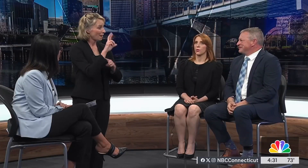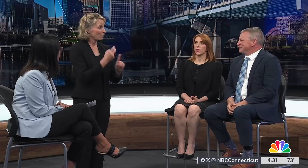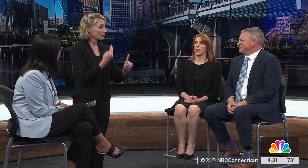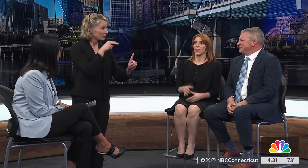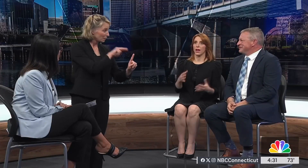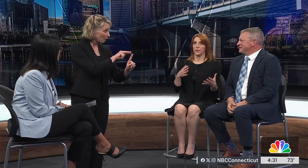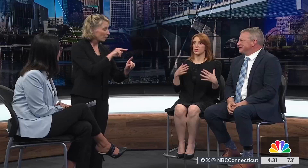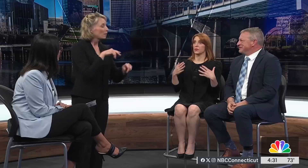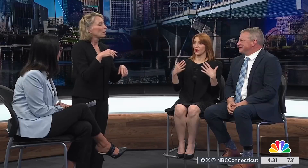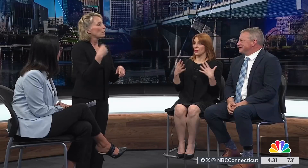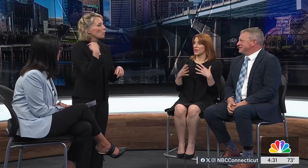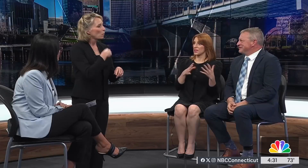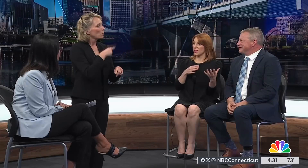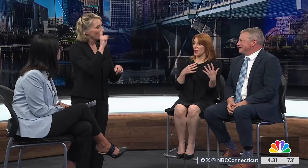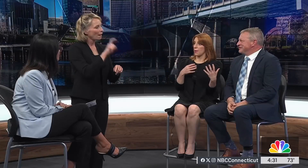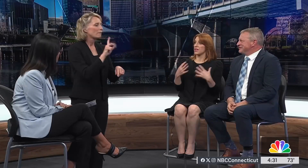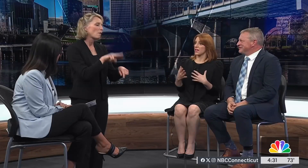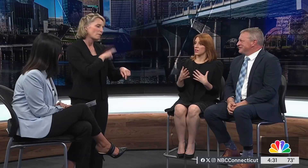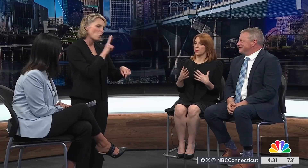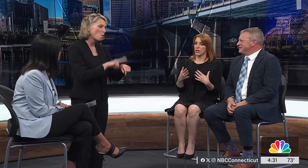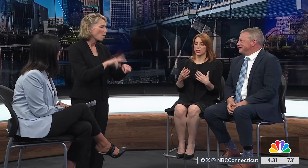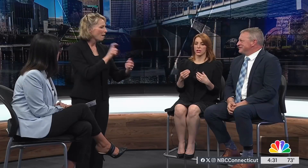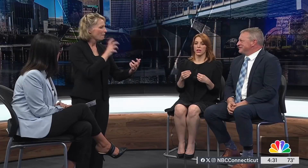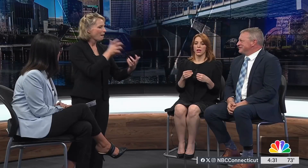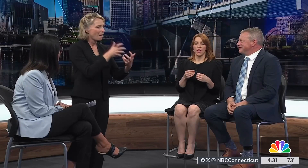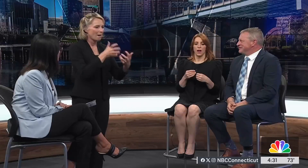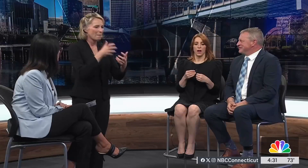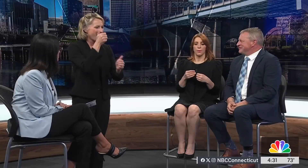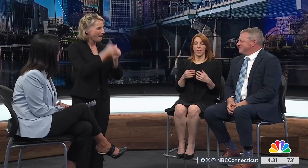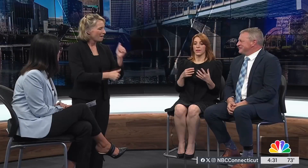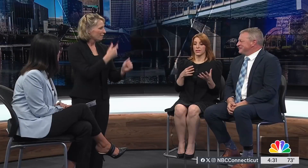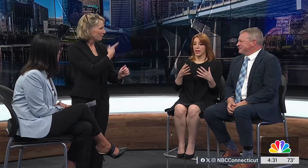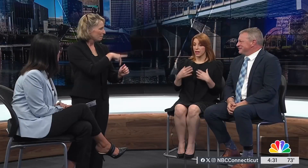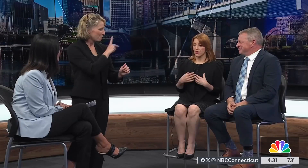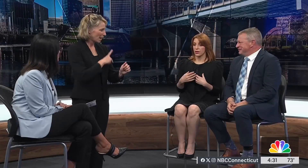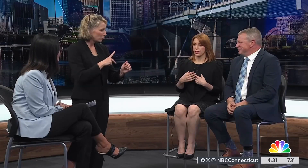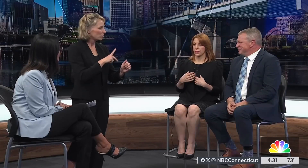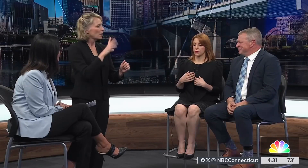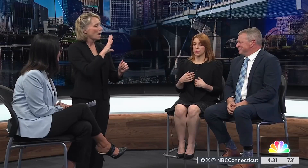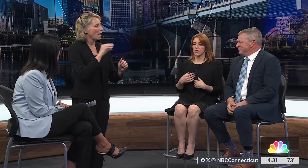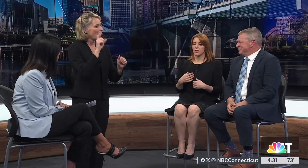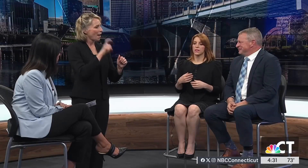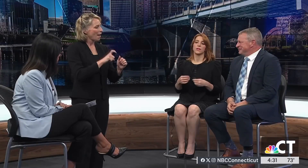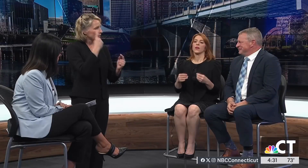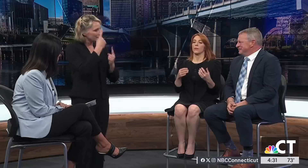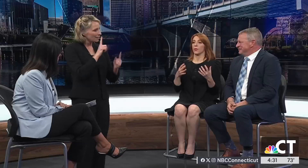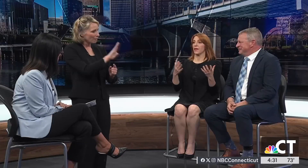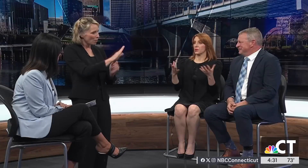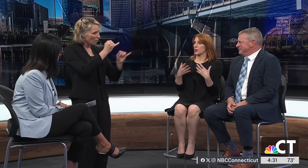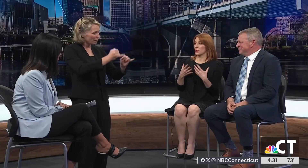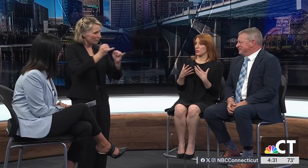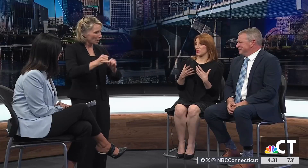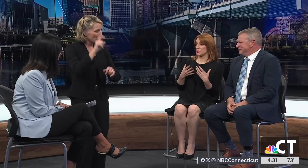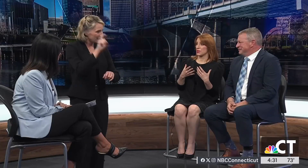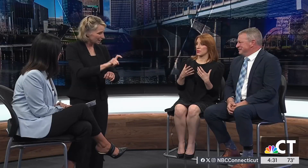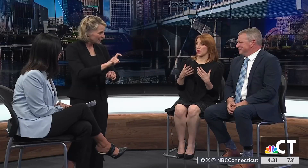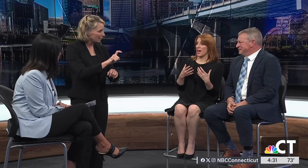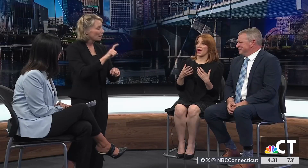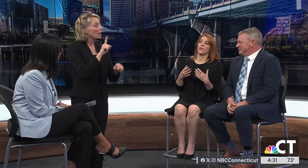best for you and then work with the patient from there. And I would say from the health care side, we have to of course,